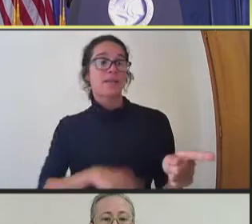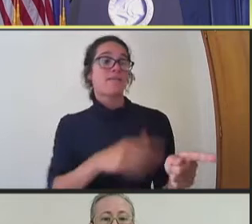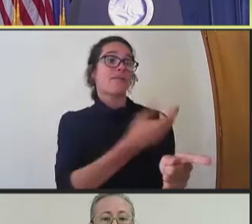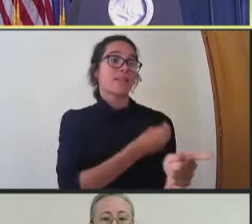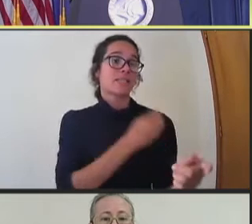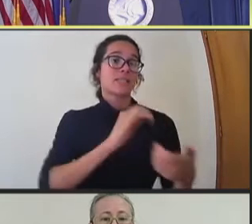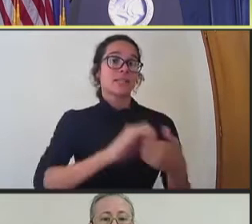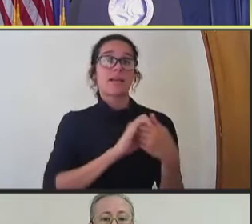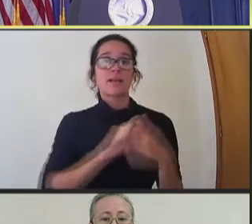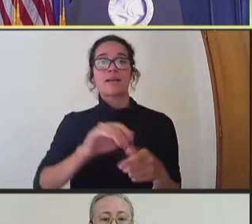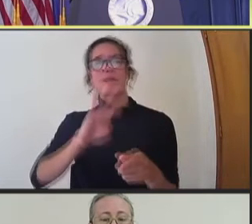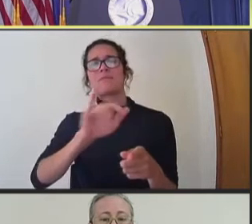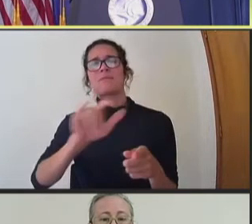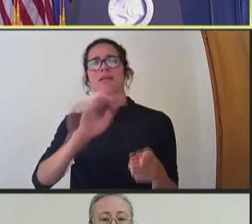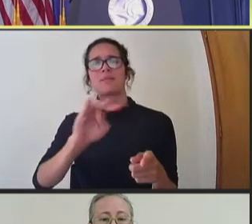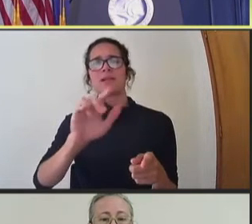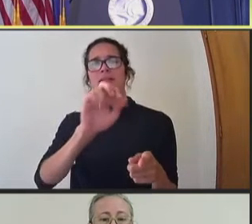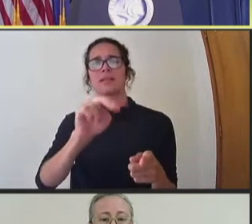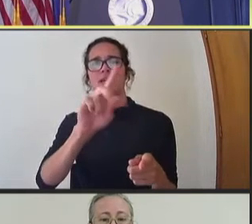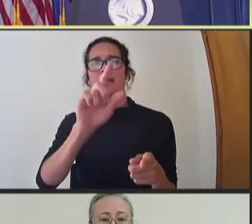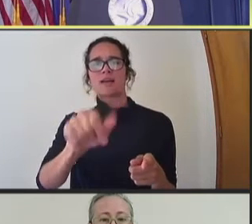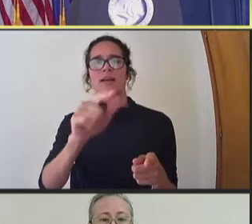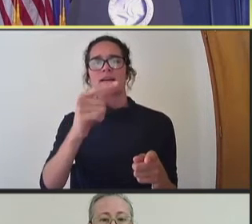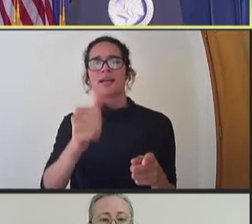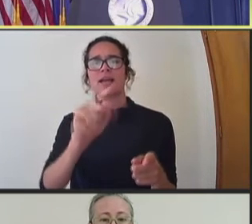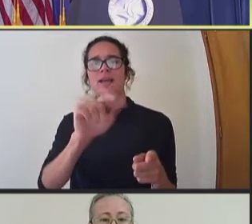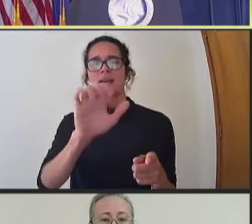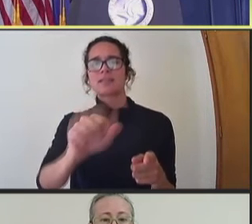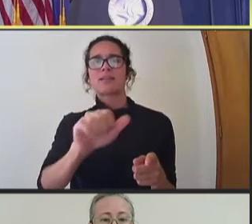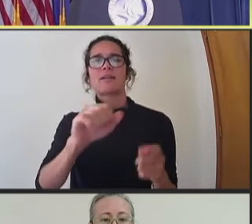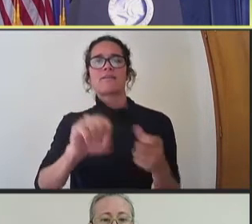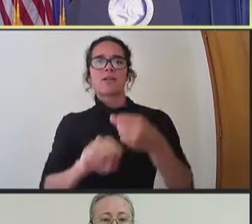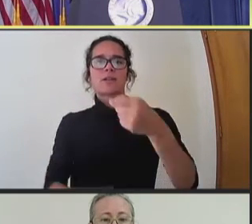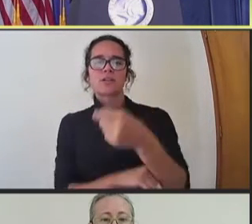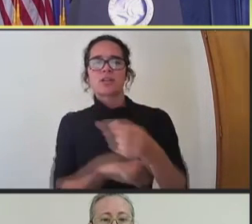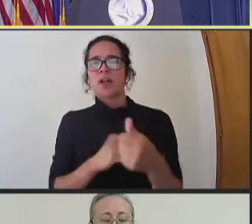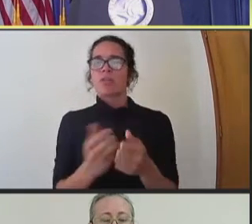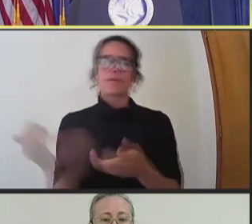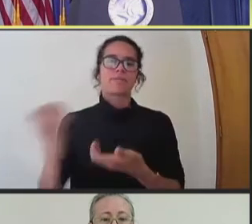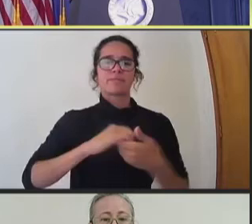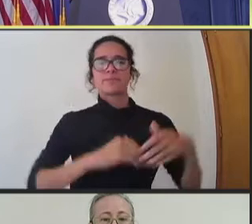and others to affirm their commitment to vaccination and immunization services.